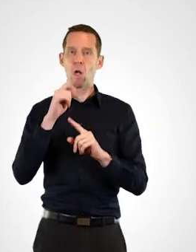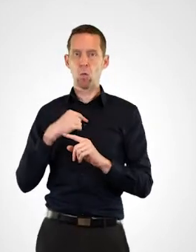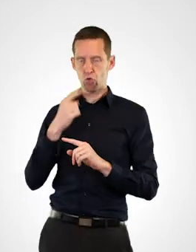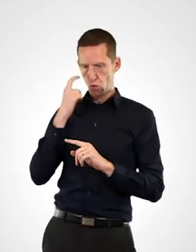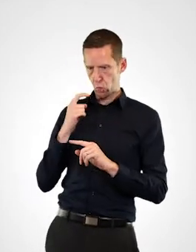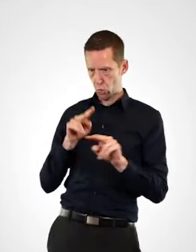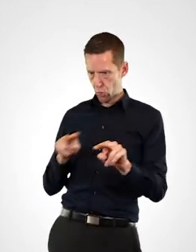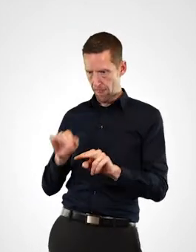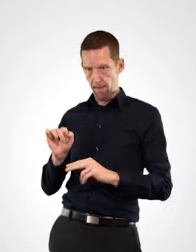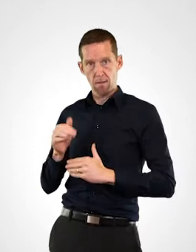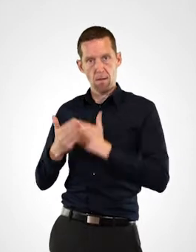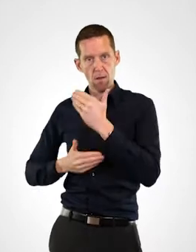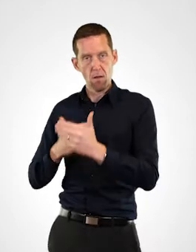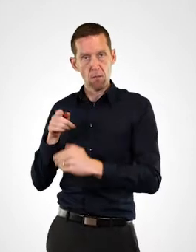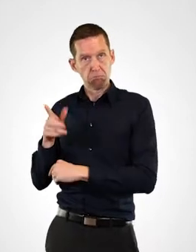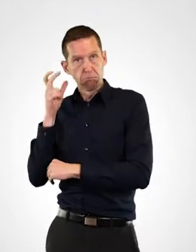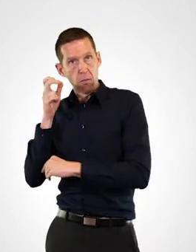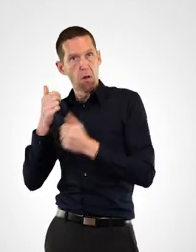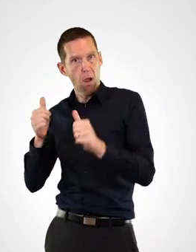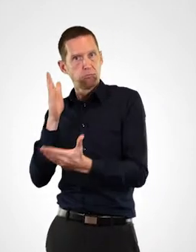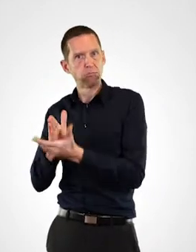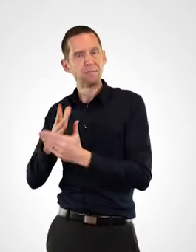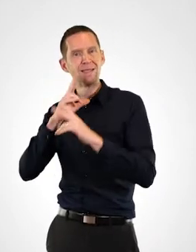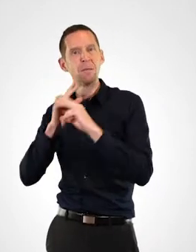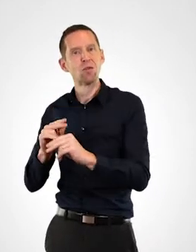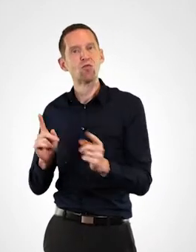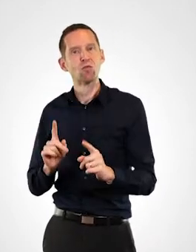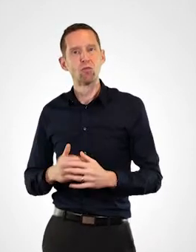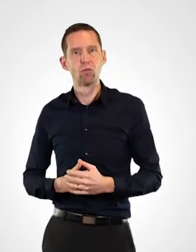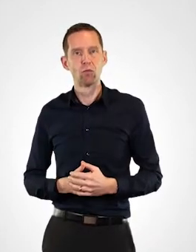children's progress toward more speech-like sounds.